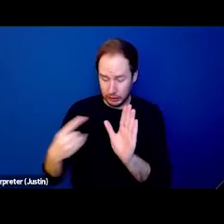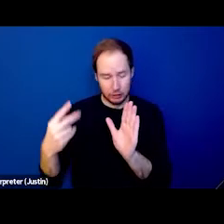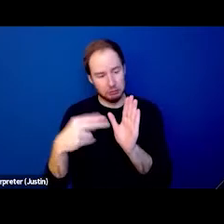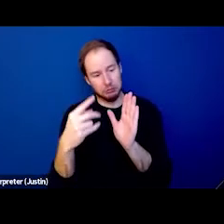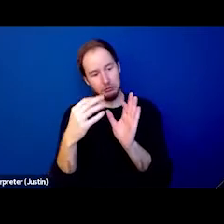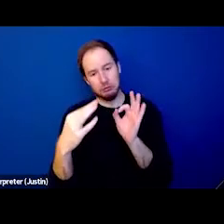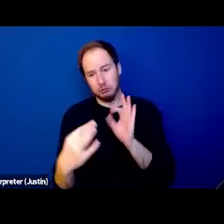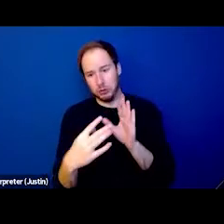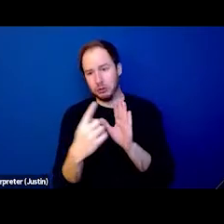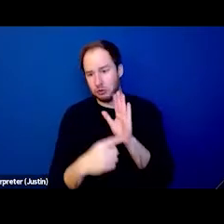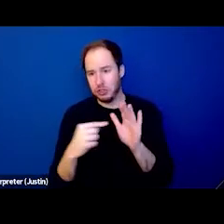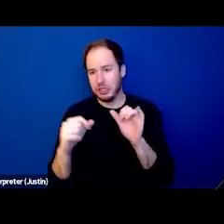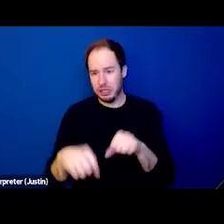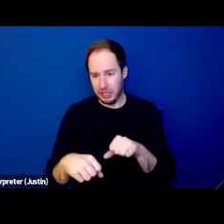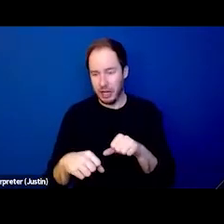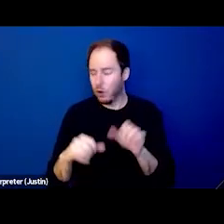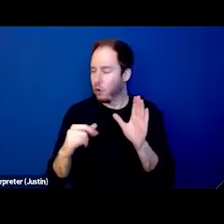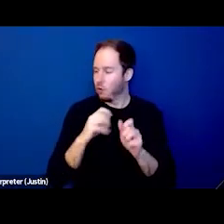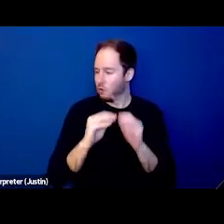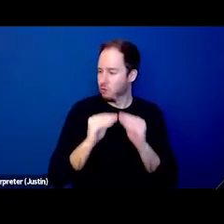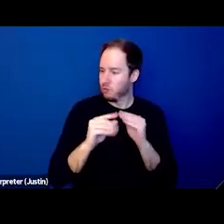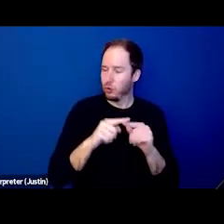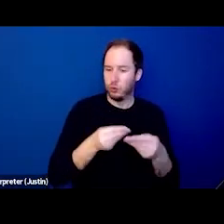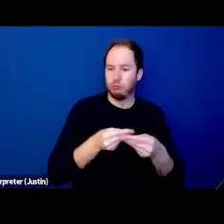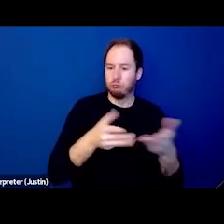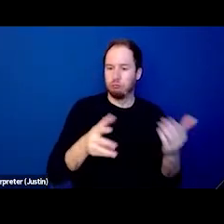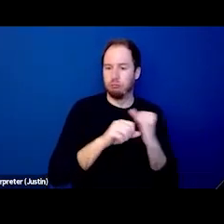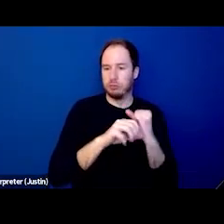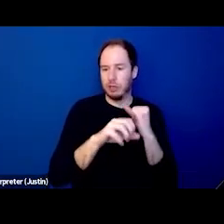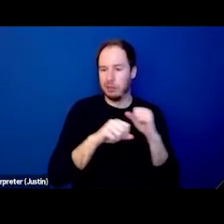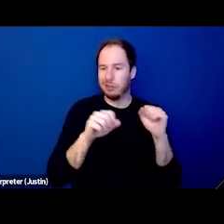ask them what they wanna hear and what they think other people would respond to.